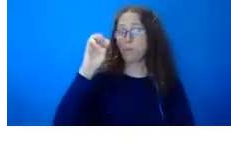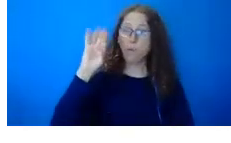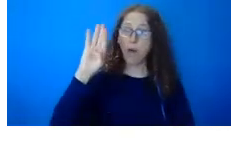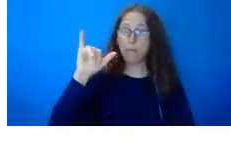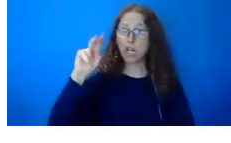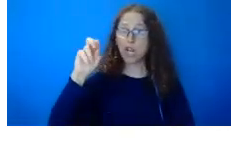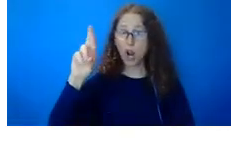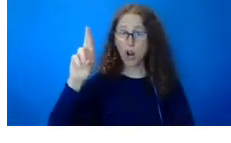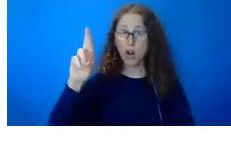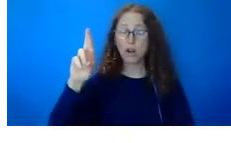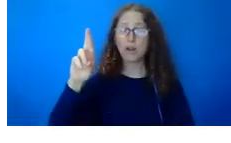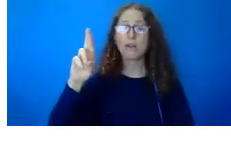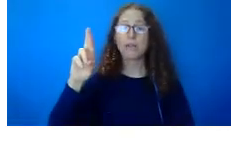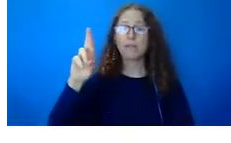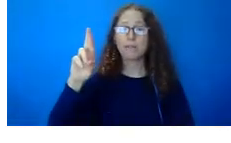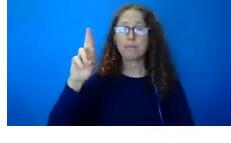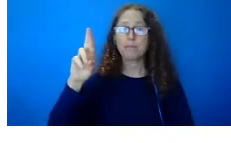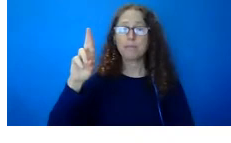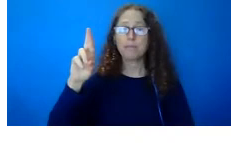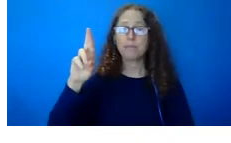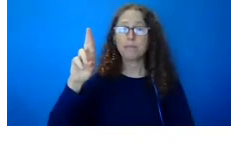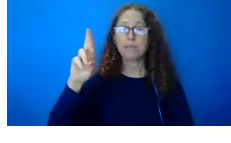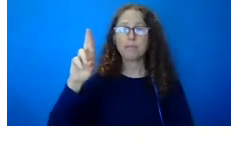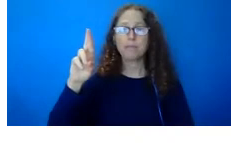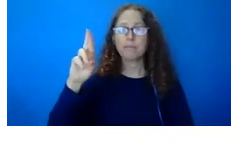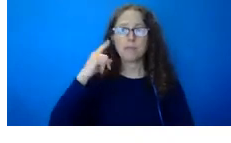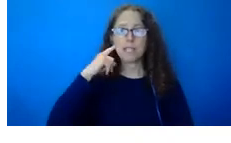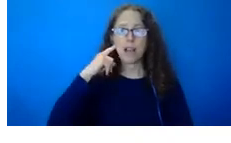LEVY. JUST A FEW BASICS AS FAR AS